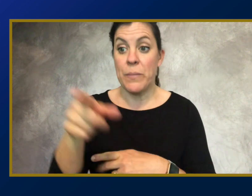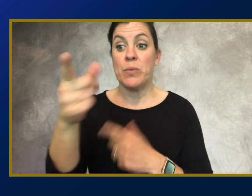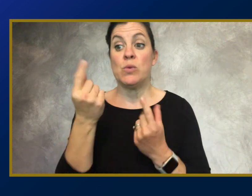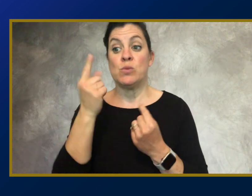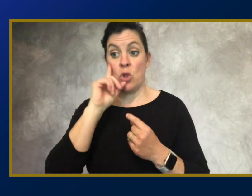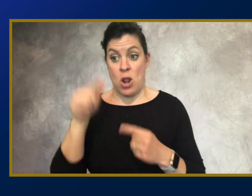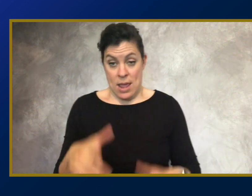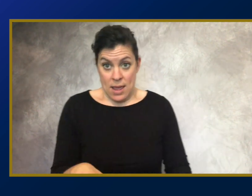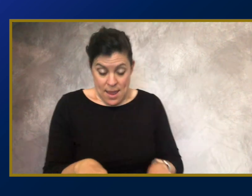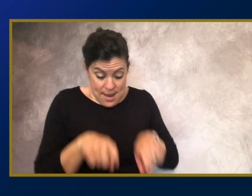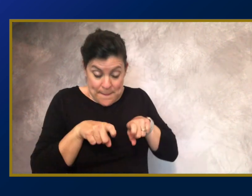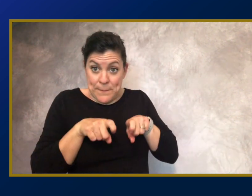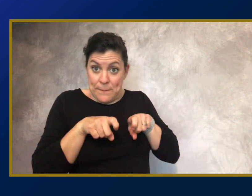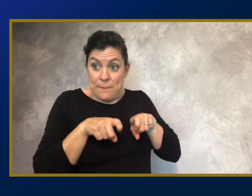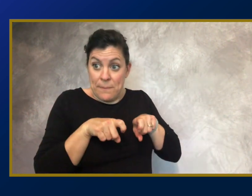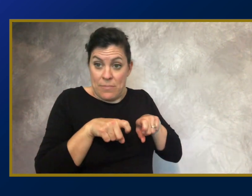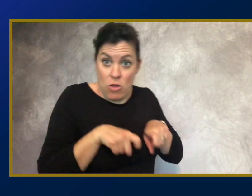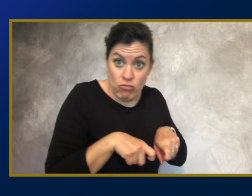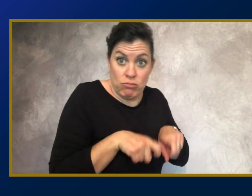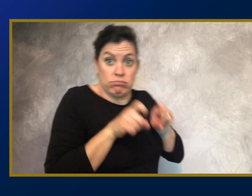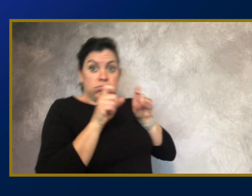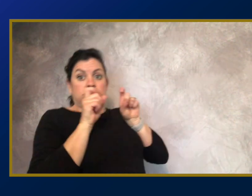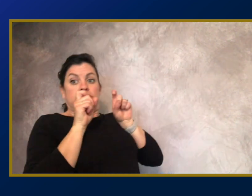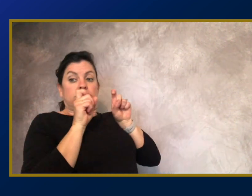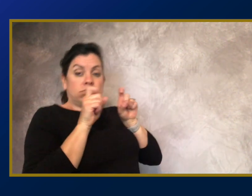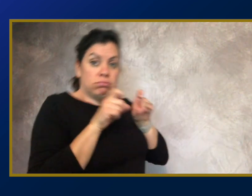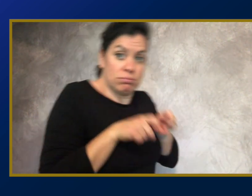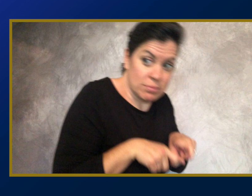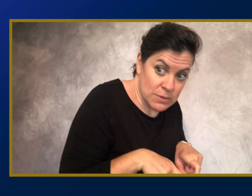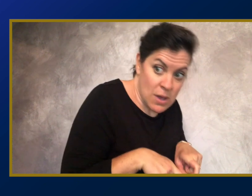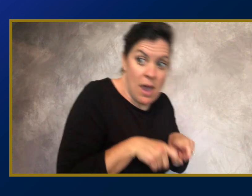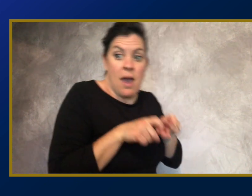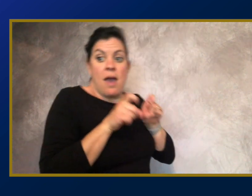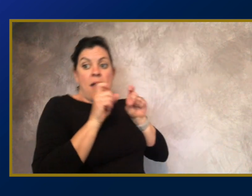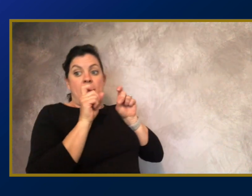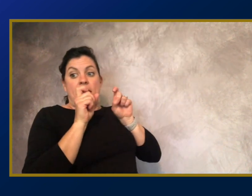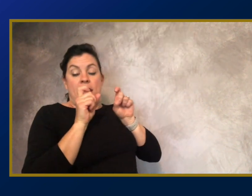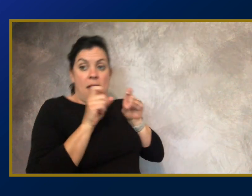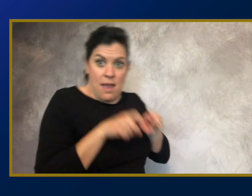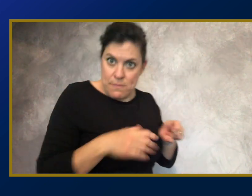going to roll back and forth and back and forth. So, just another simple, simple game to play.